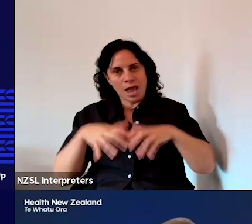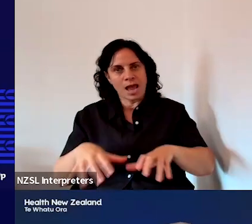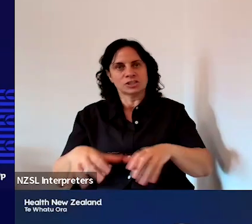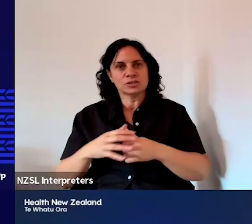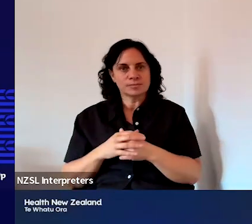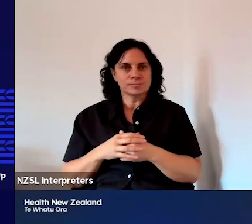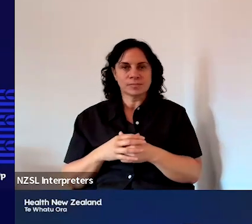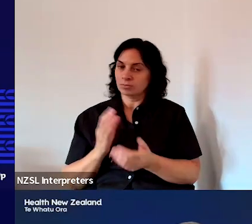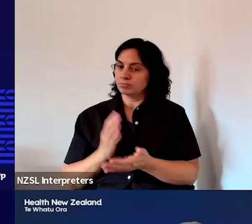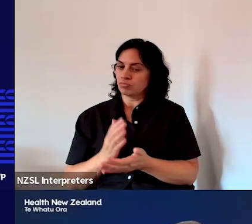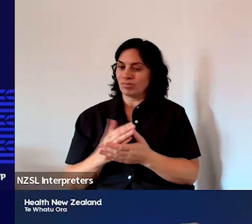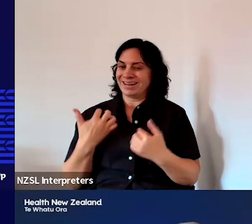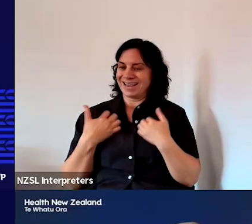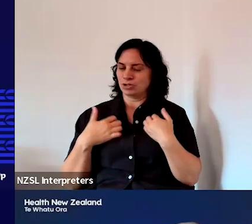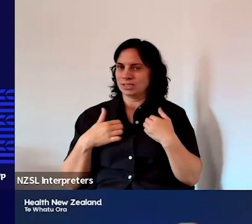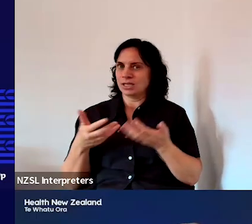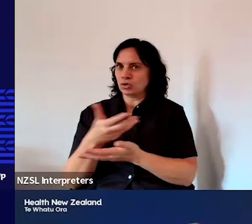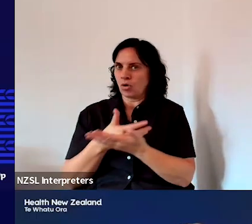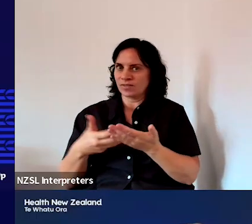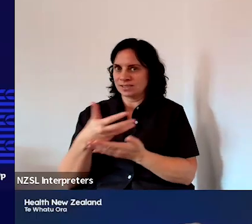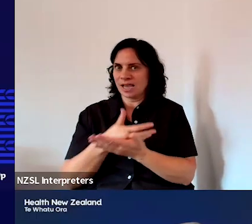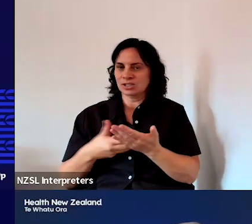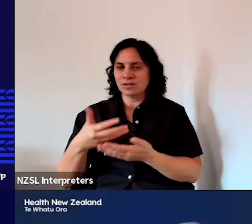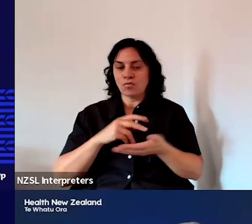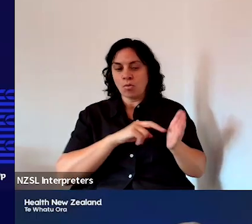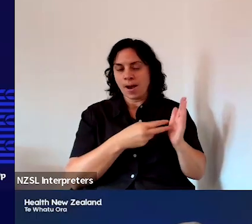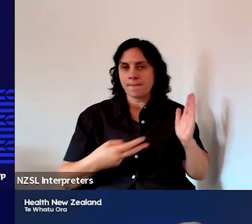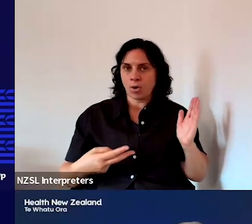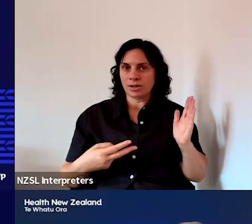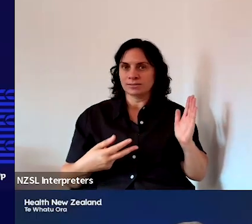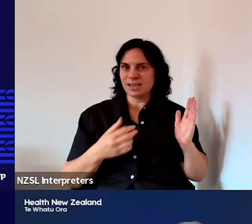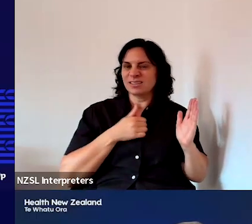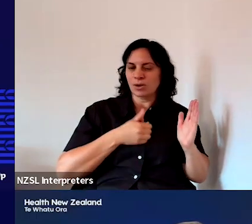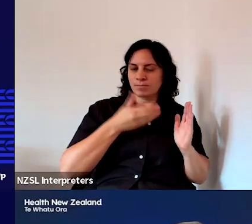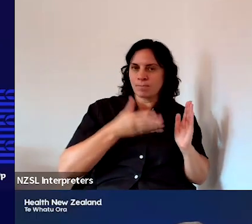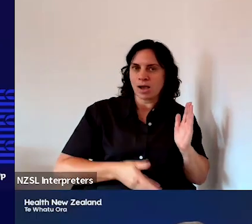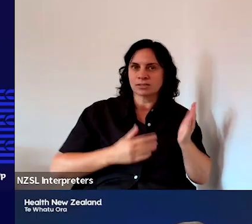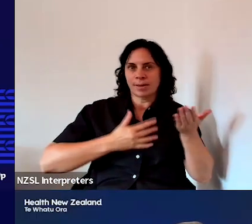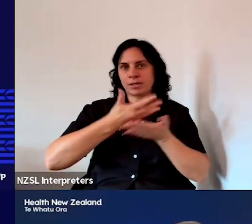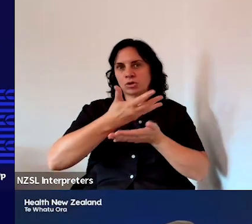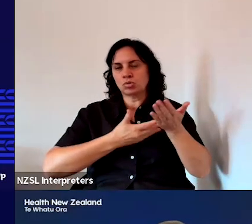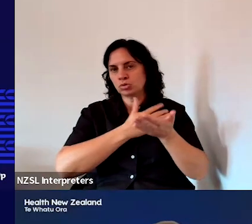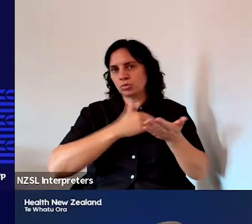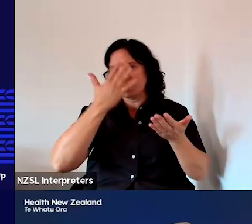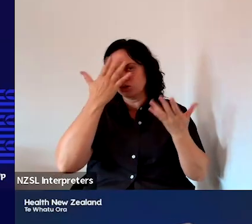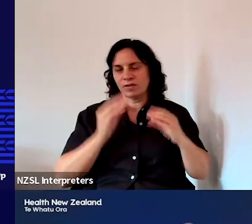really interesting conversation across both policy. So my end like talking to the Ministry of Education and also John's end,